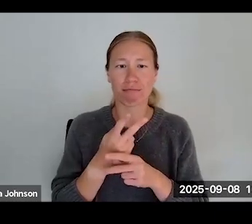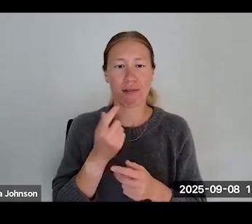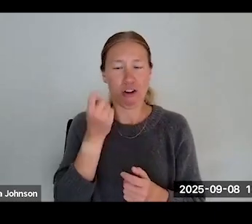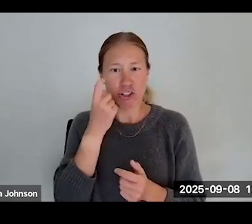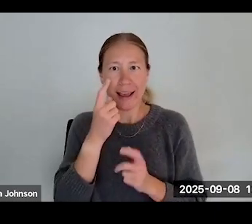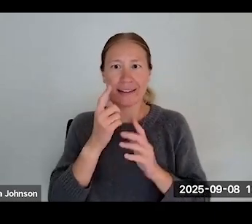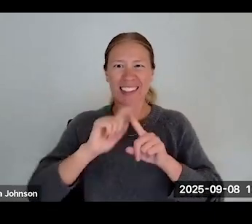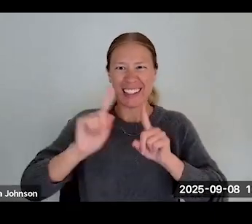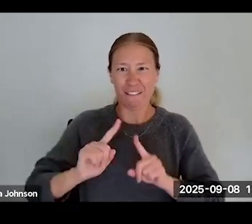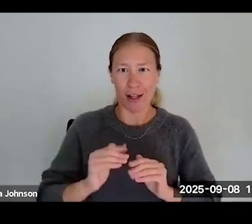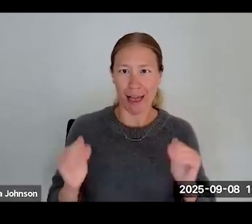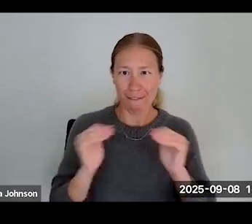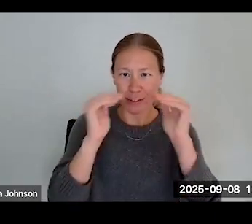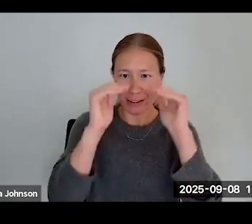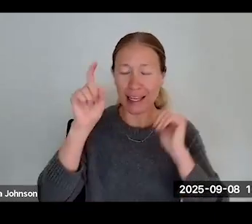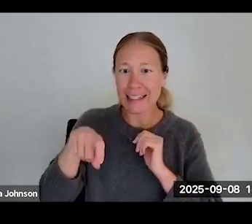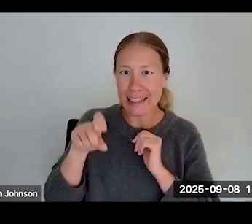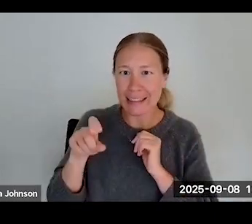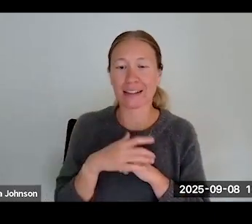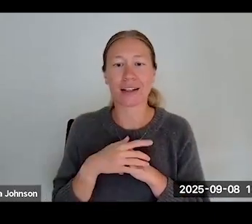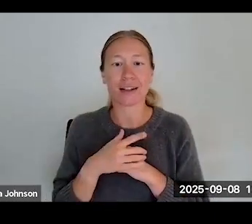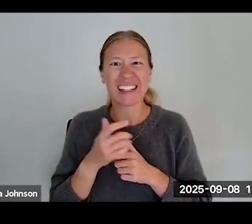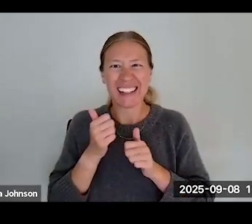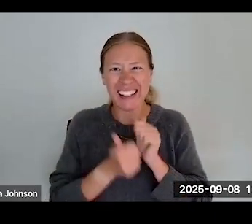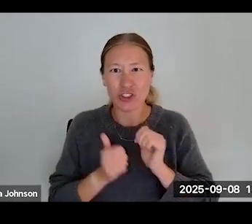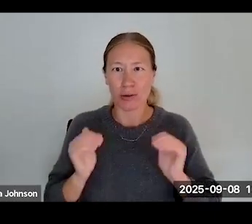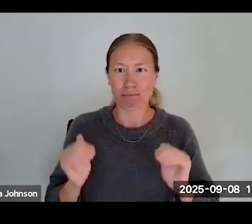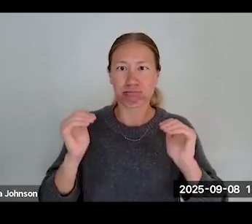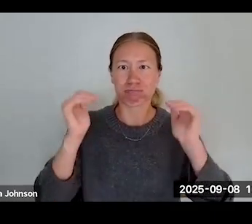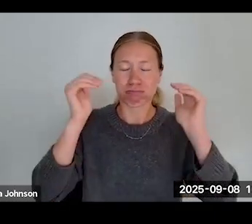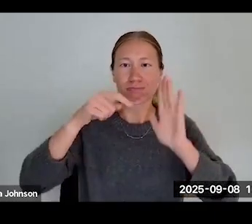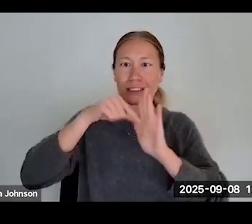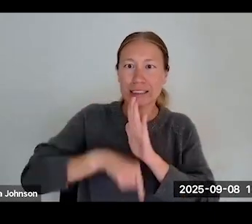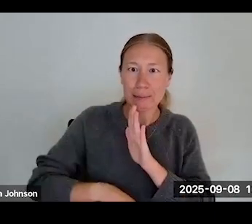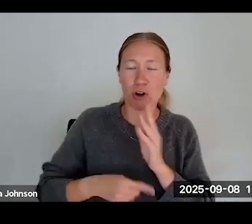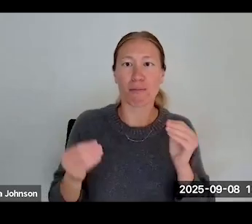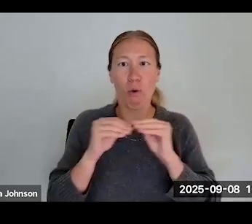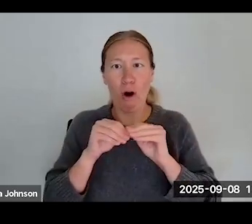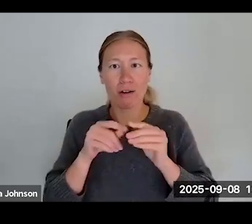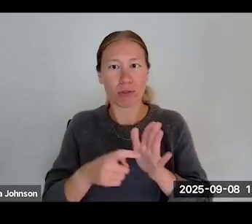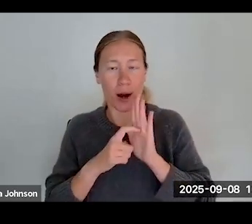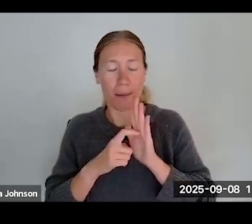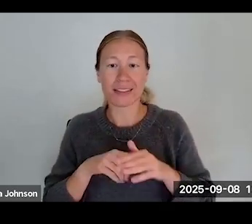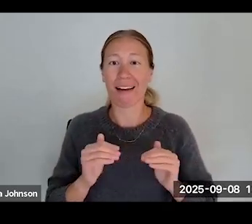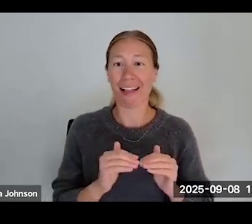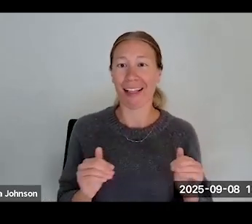and each level offers a progressively more robust level of accessibility. So level A is the bare minimum.